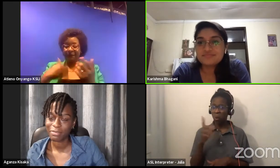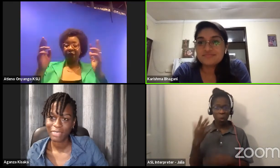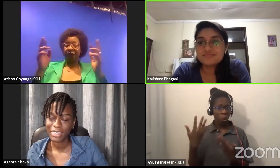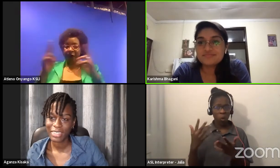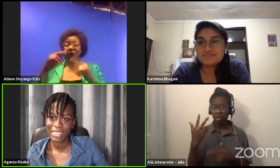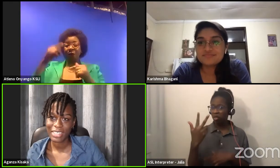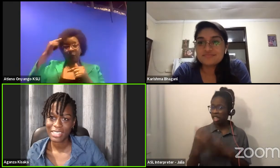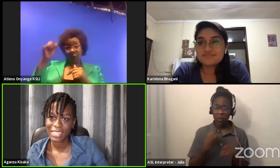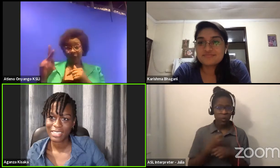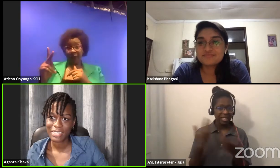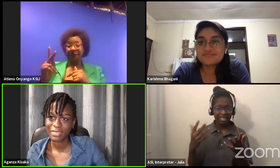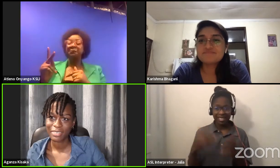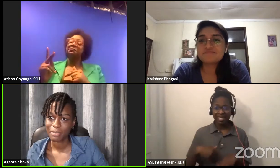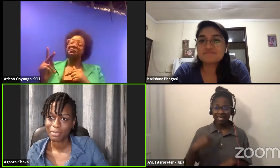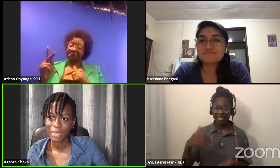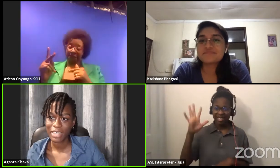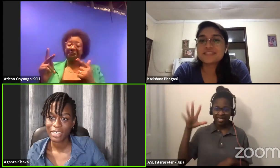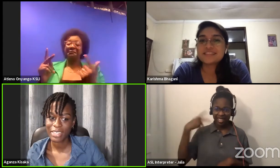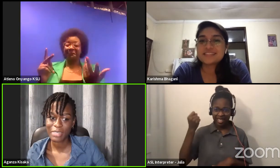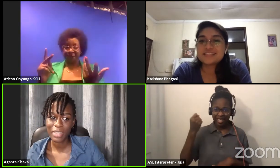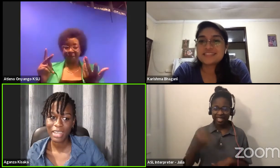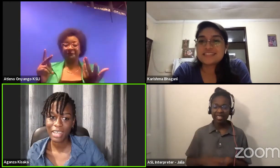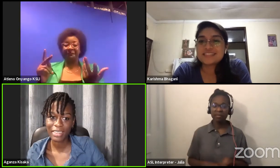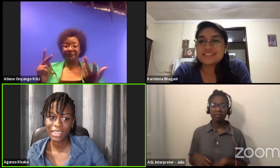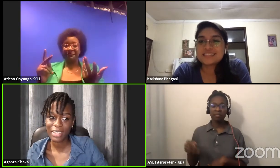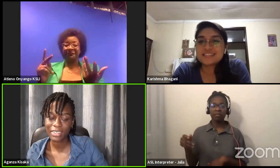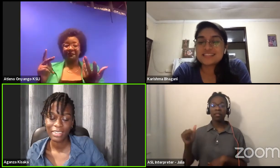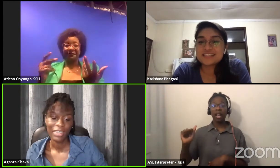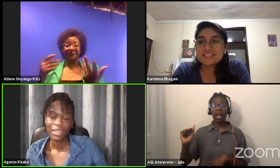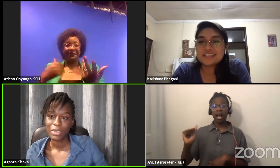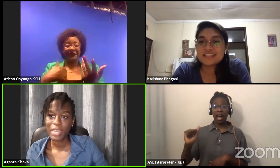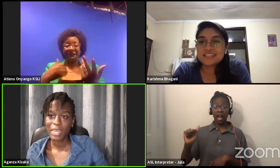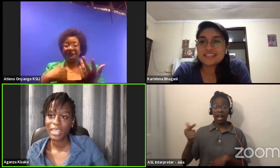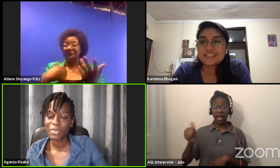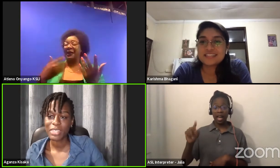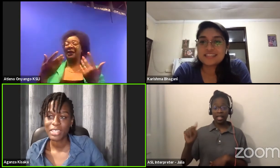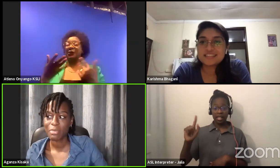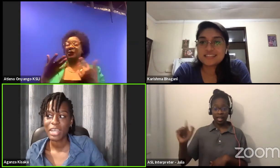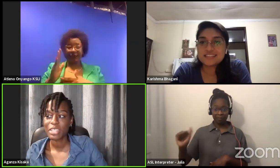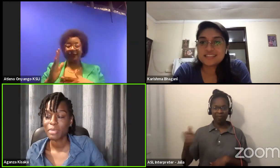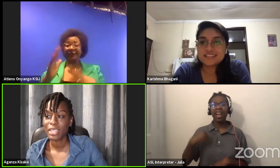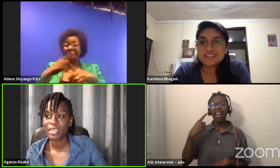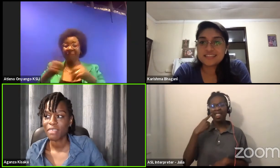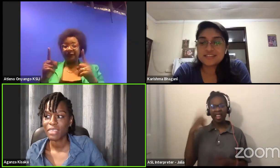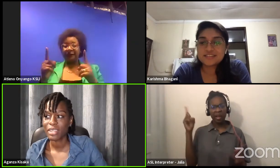My goodness, my goodness. But I think meeting you it was such a match made in heaven.